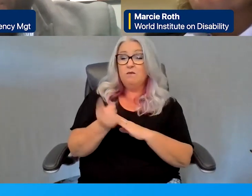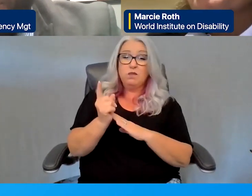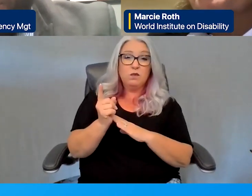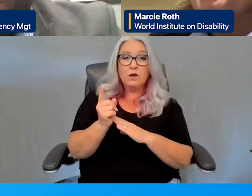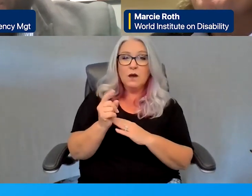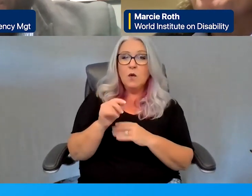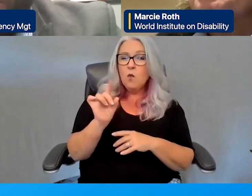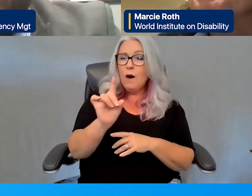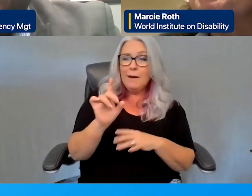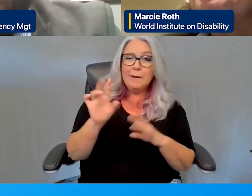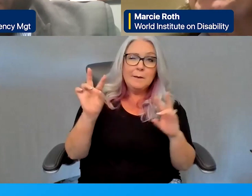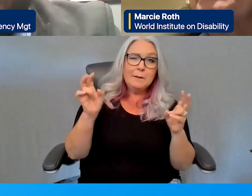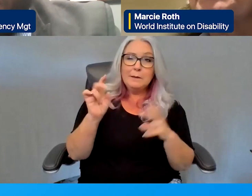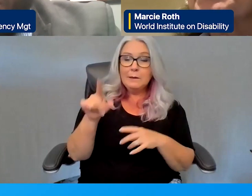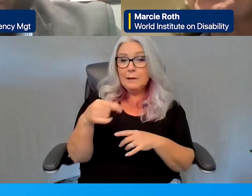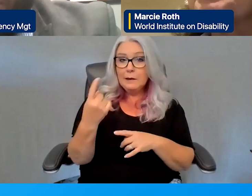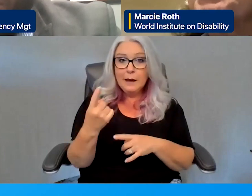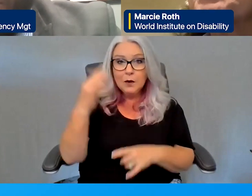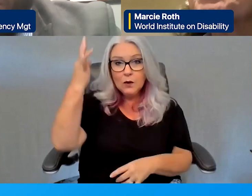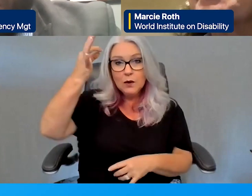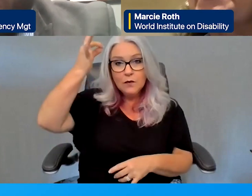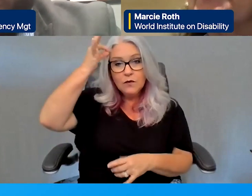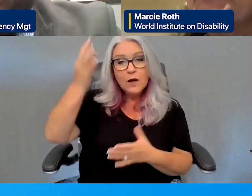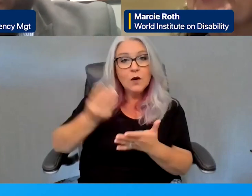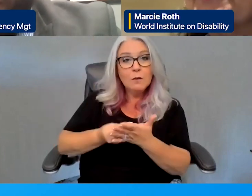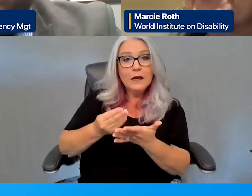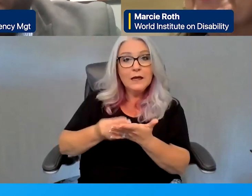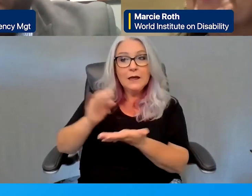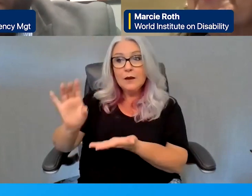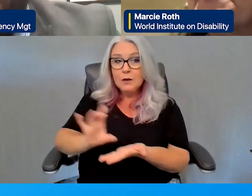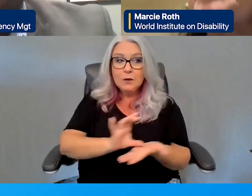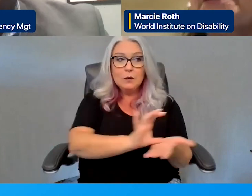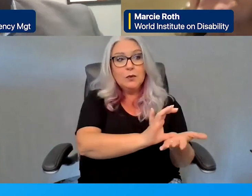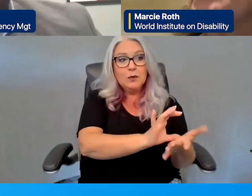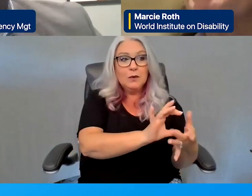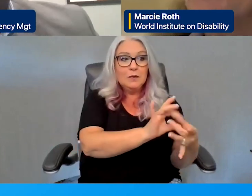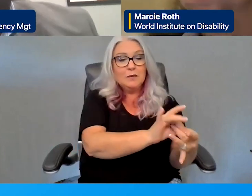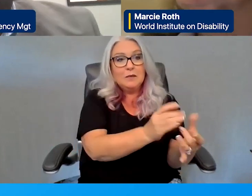dollar of Federal money reaches their hands, they have taken on